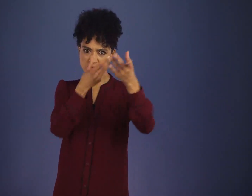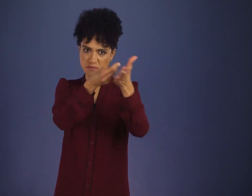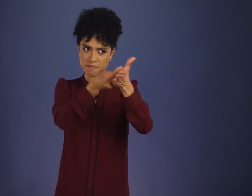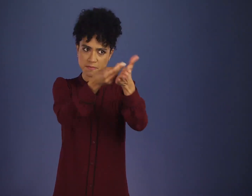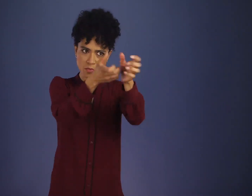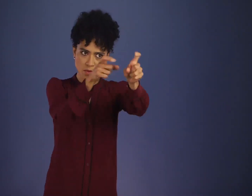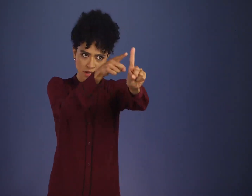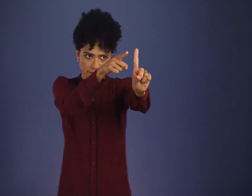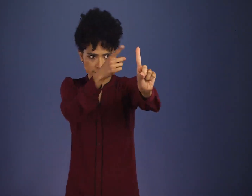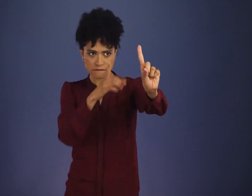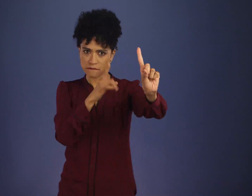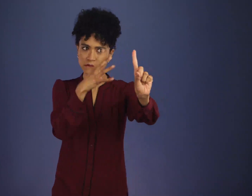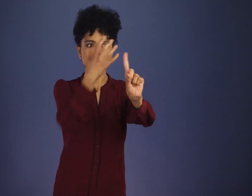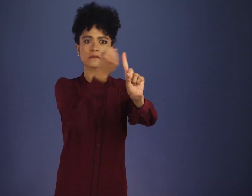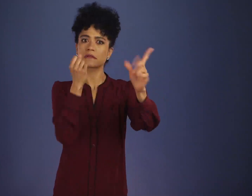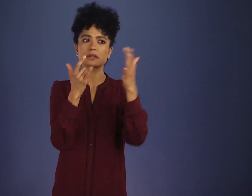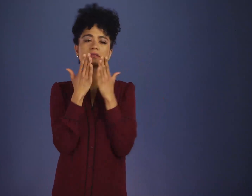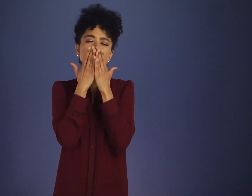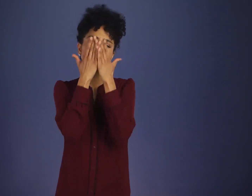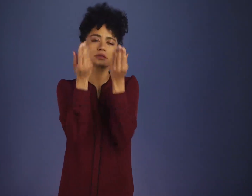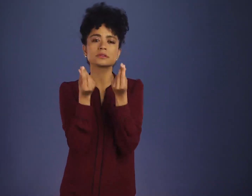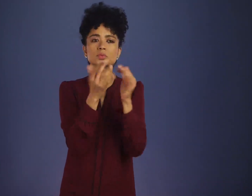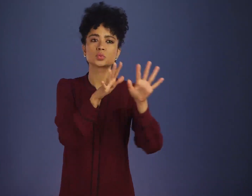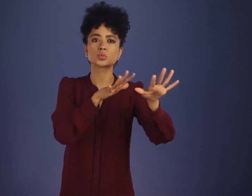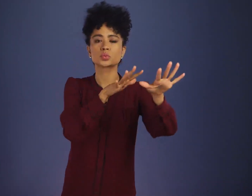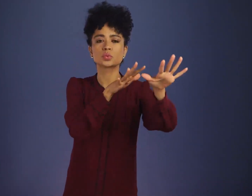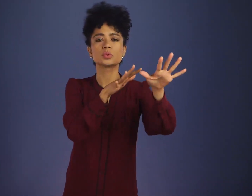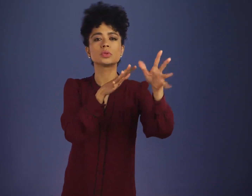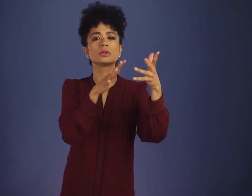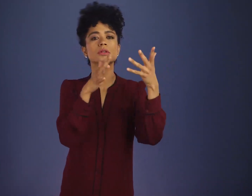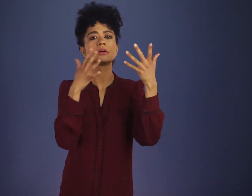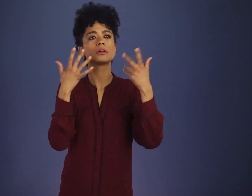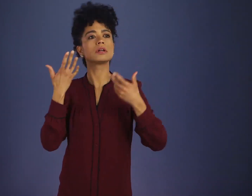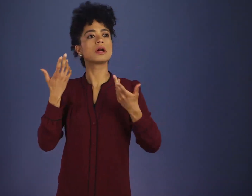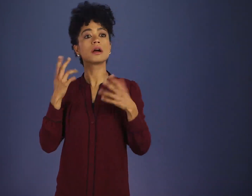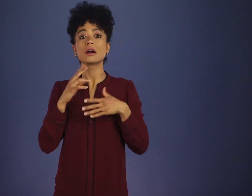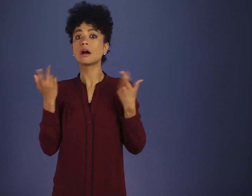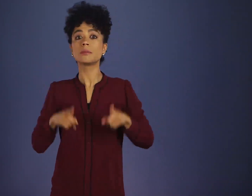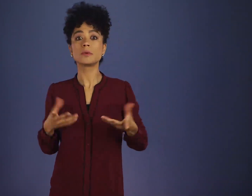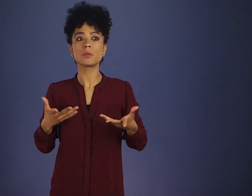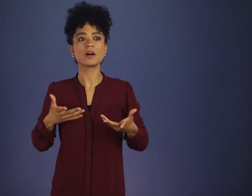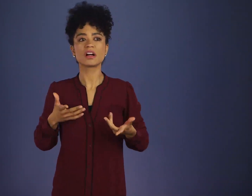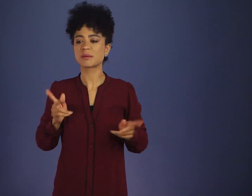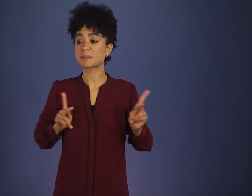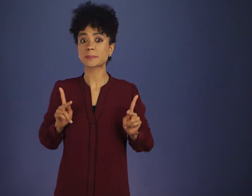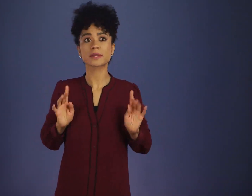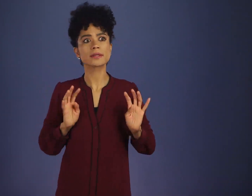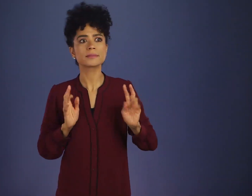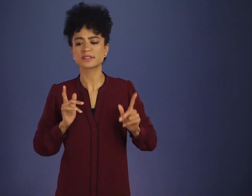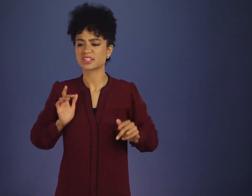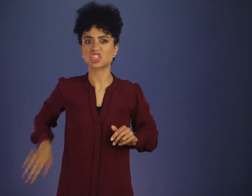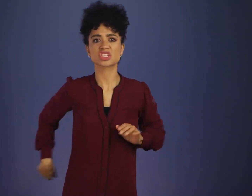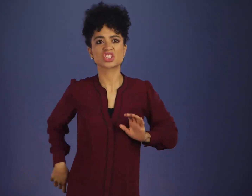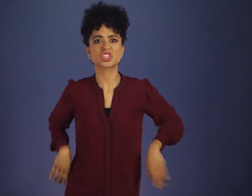If the pursuit of wealth tramples upon people who happen to be in the way, then anger, jealousy, and revenge